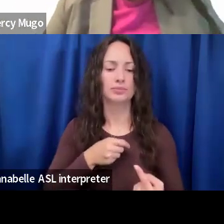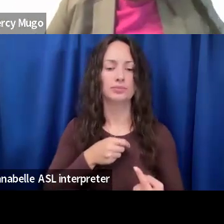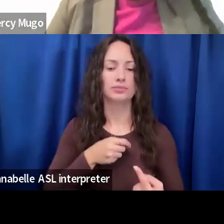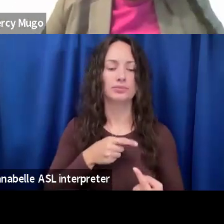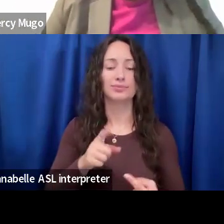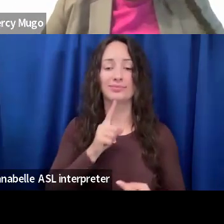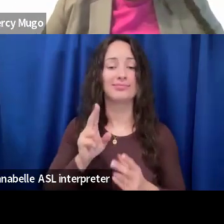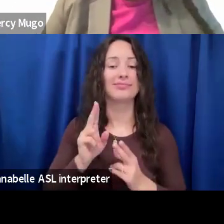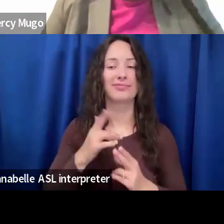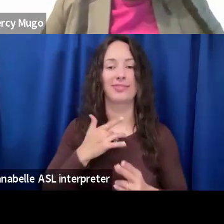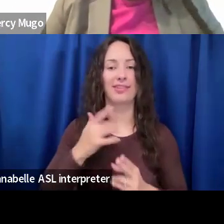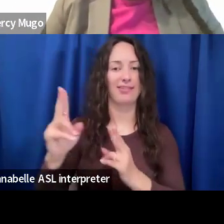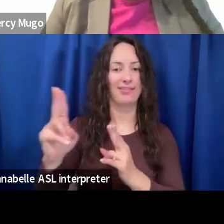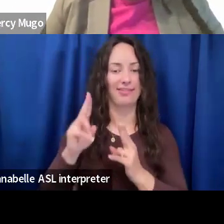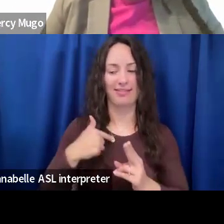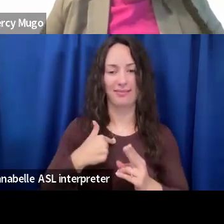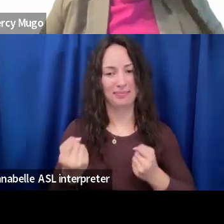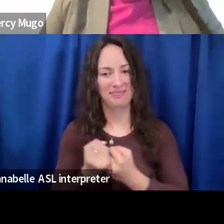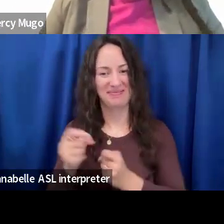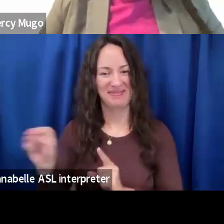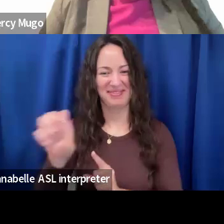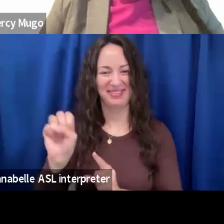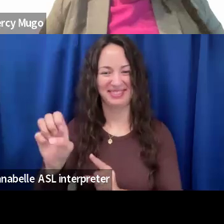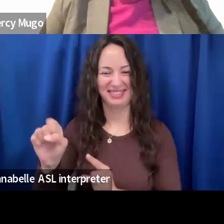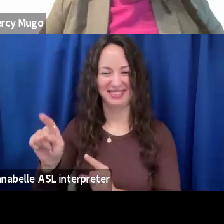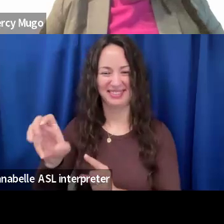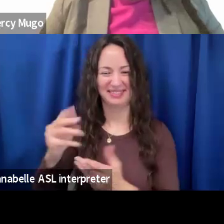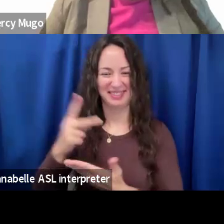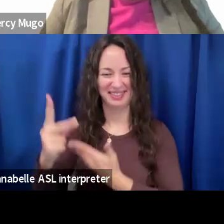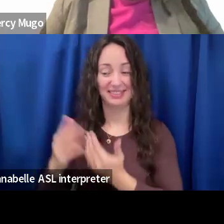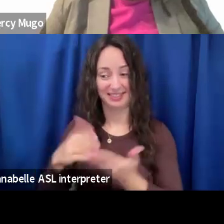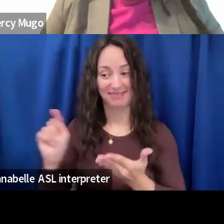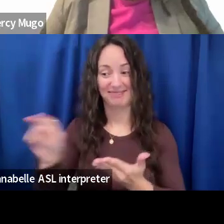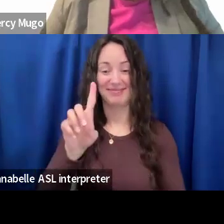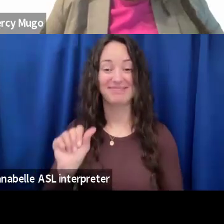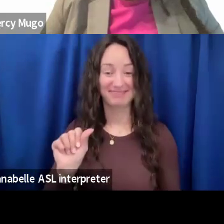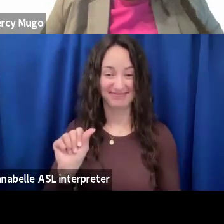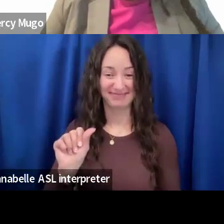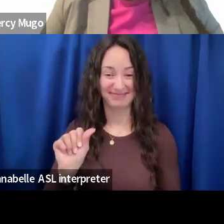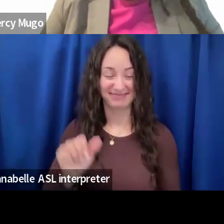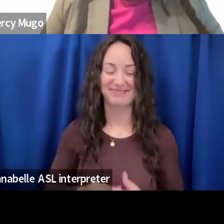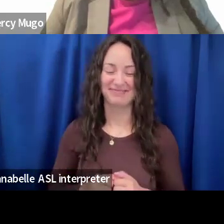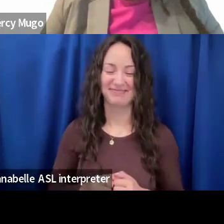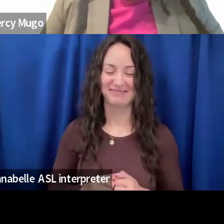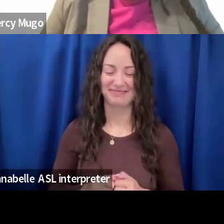support the students in our S-STEM program some of whom had disabilities. Thank you so much.